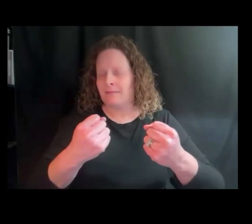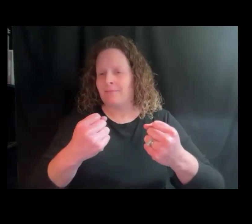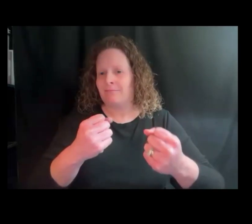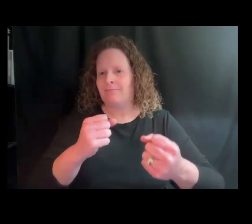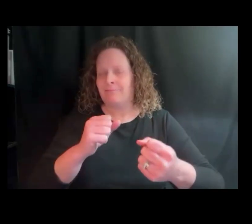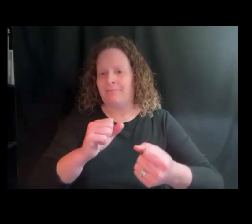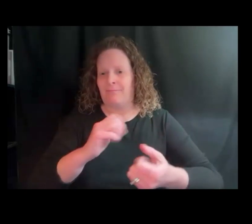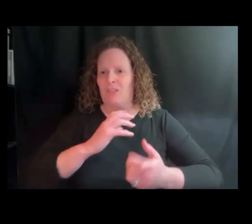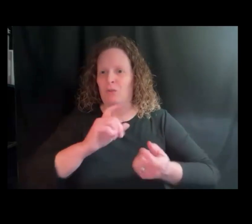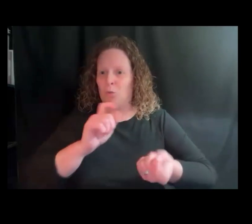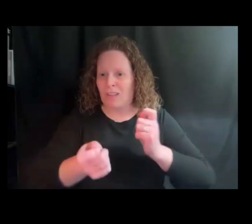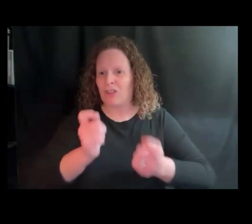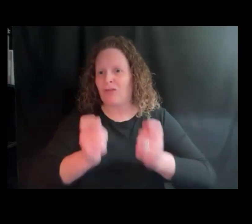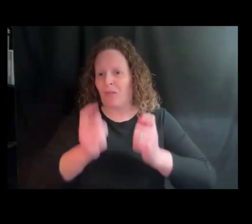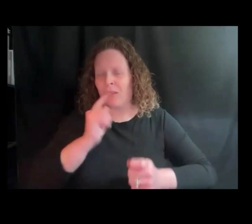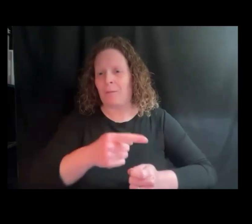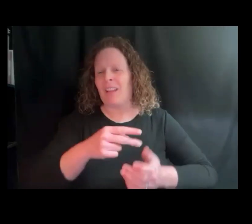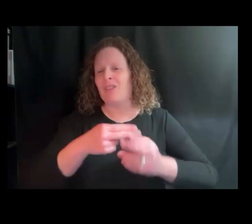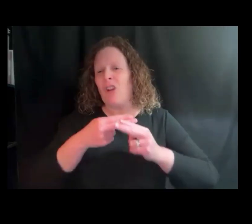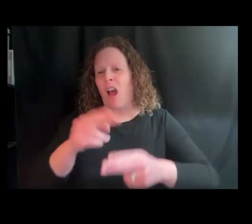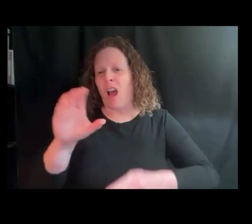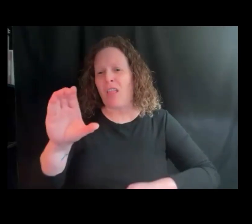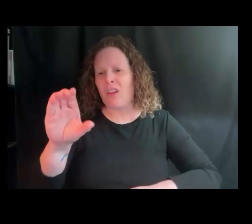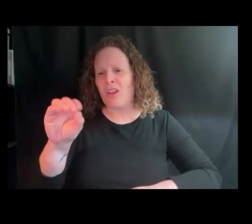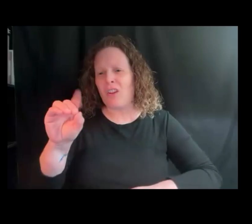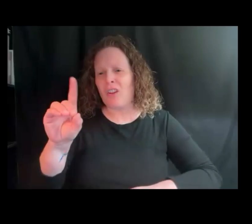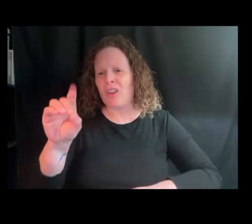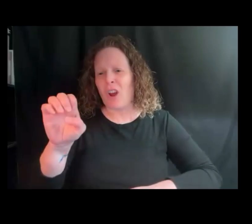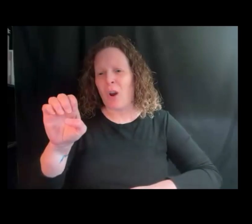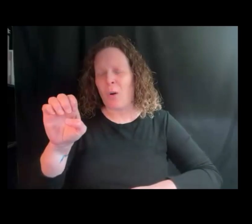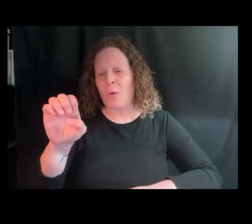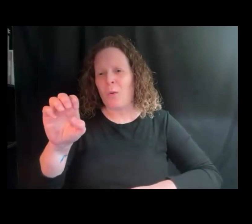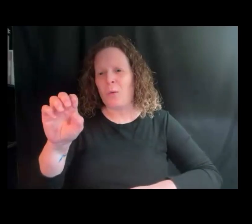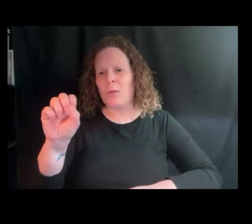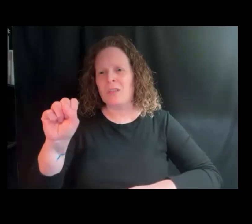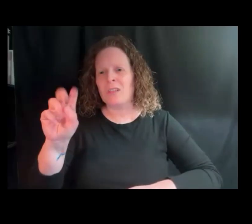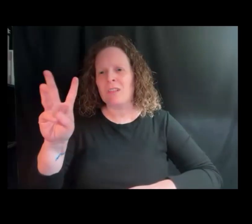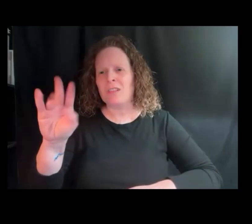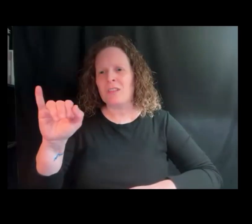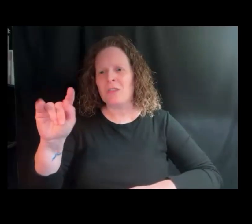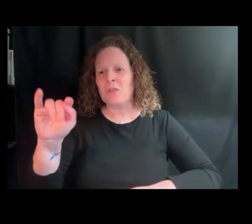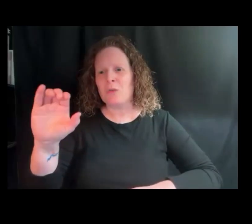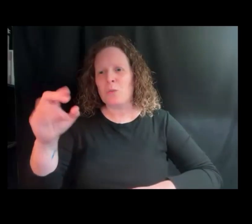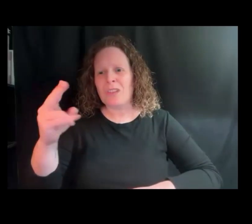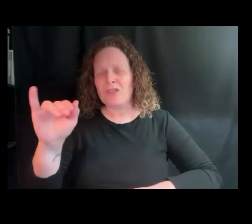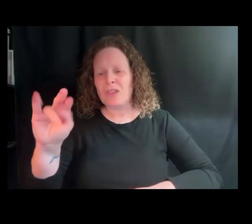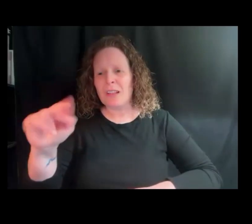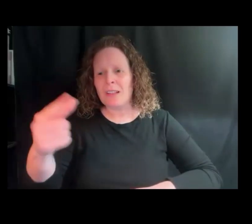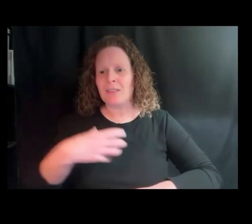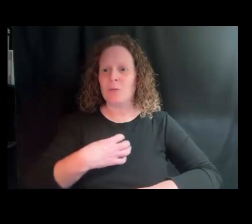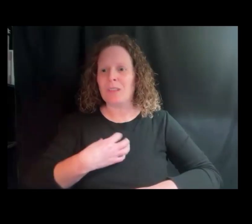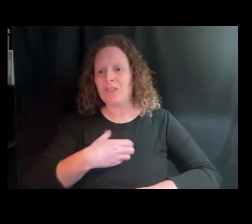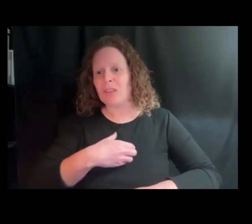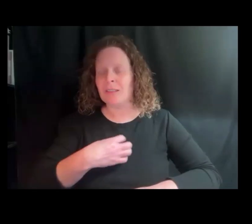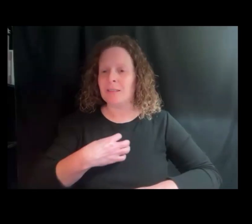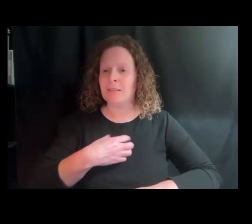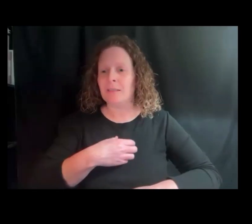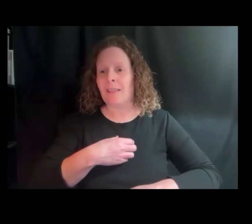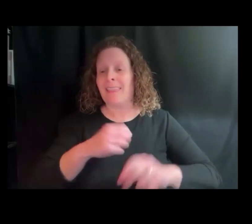needs to be focusing on the language that the student most readily comprehends right? There are some students